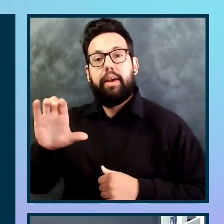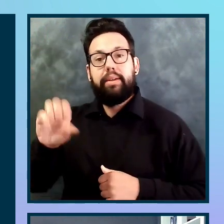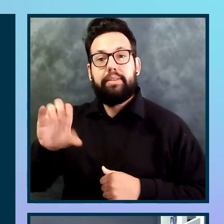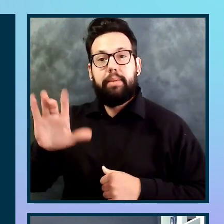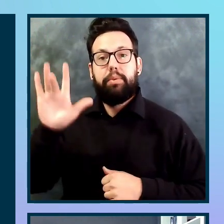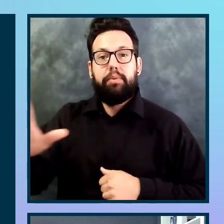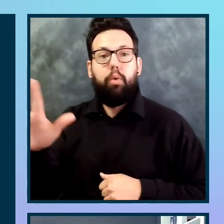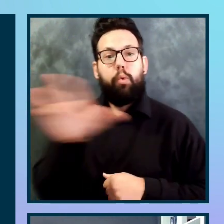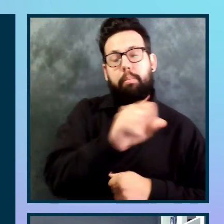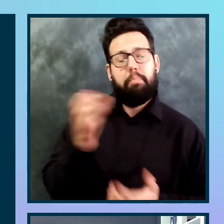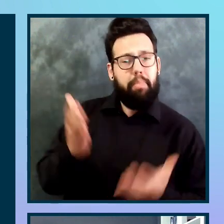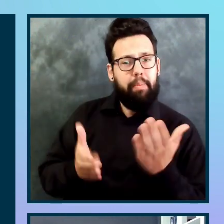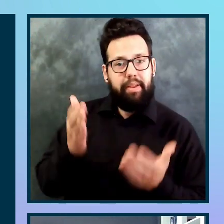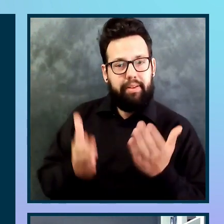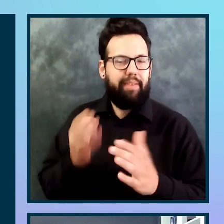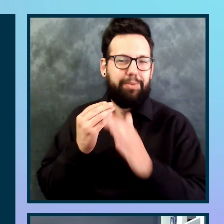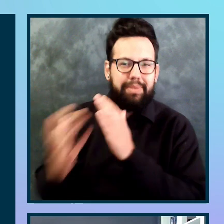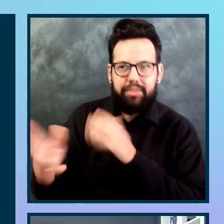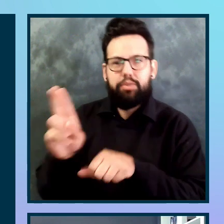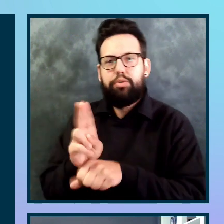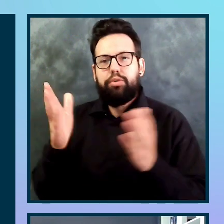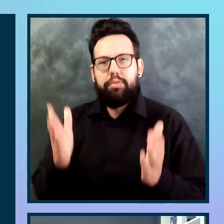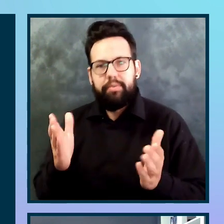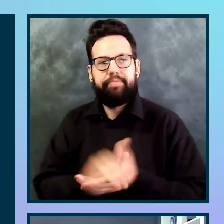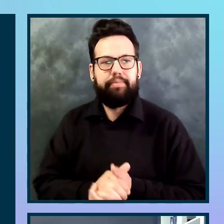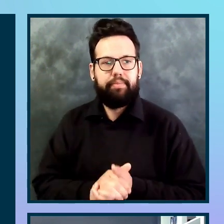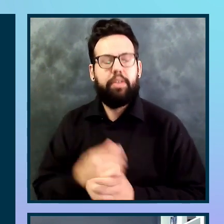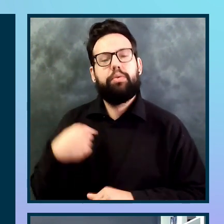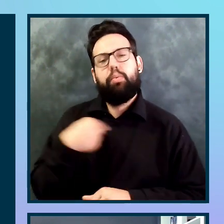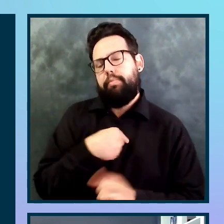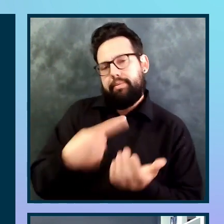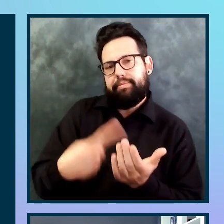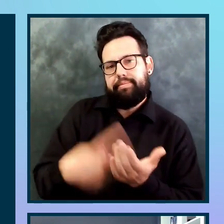So from a search box that we started with just a input field with a word,